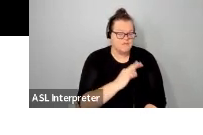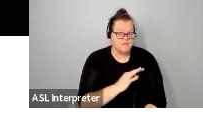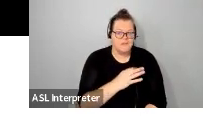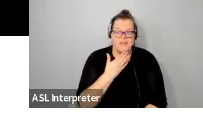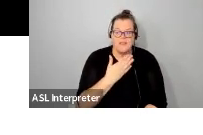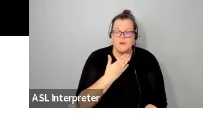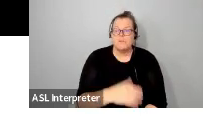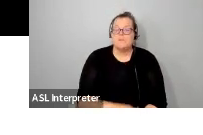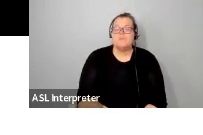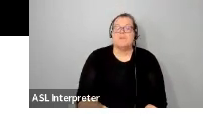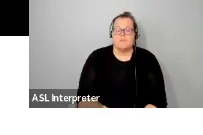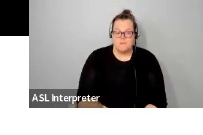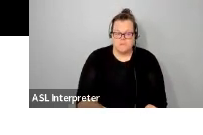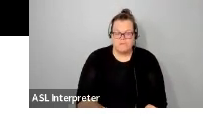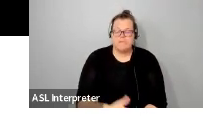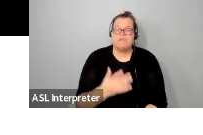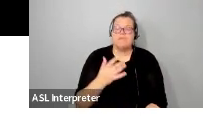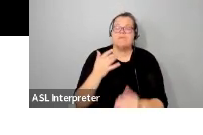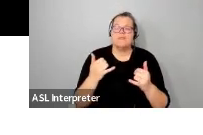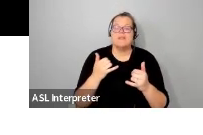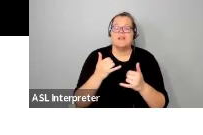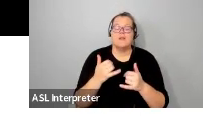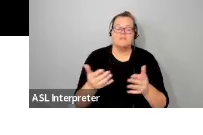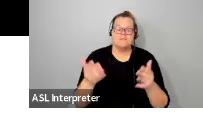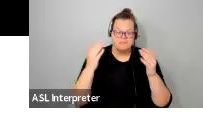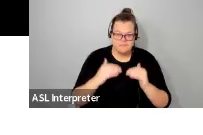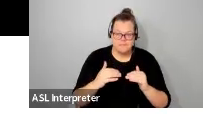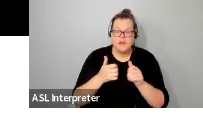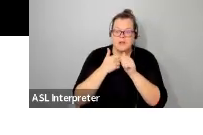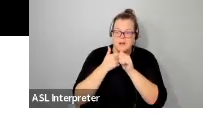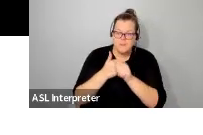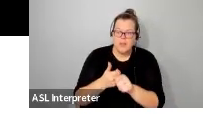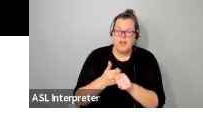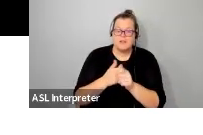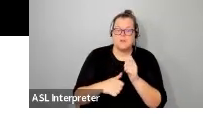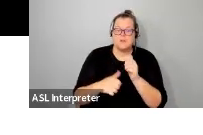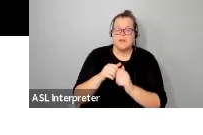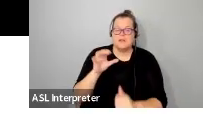So I will next jump to compliance with CMS conflict of interest requirements.